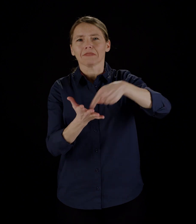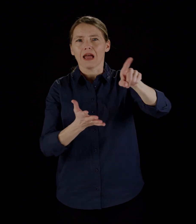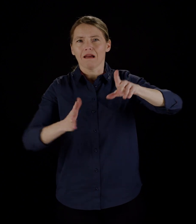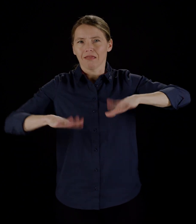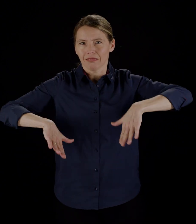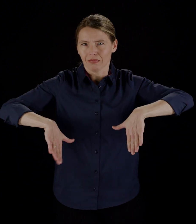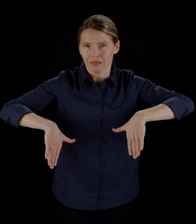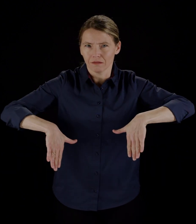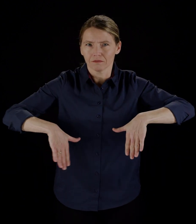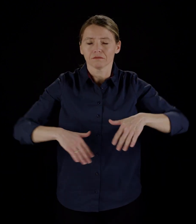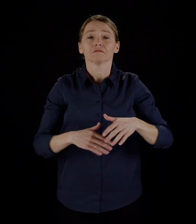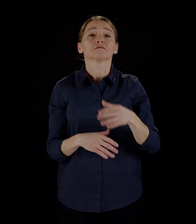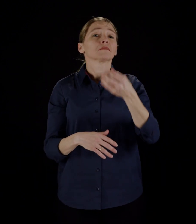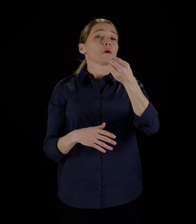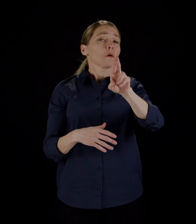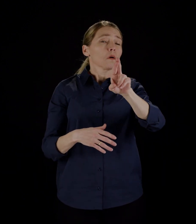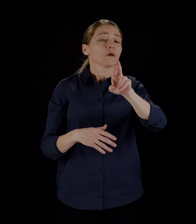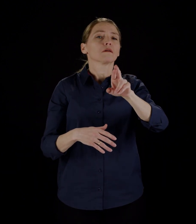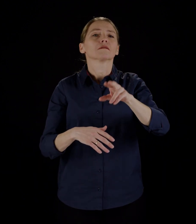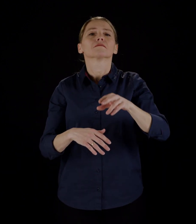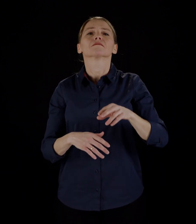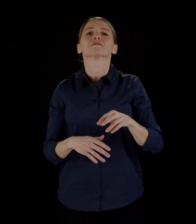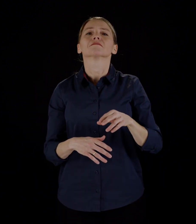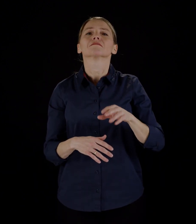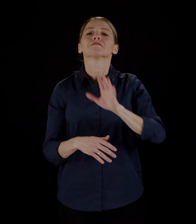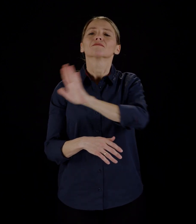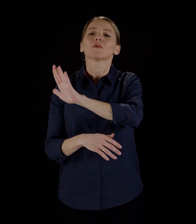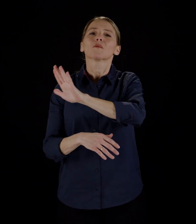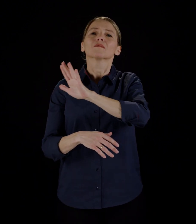reaching a pre-determined spending or usage limit.